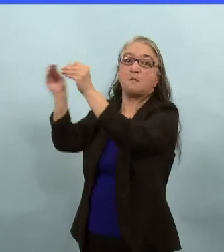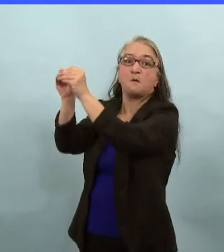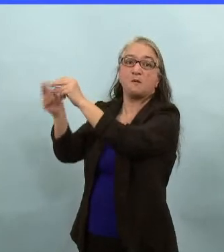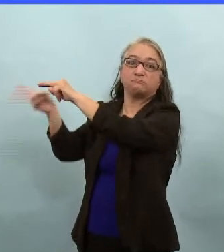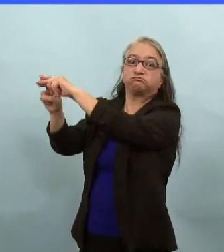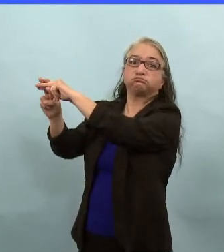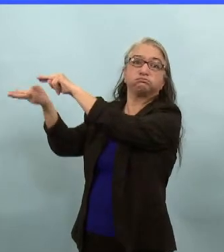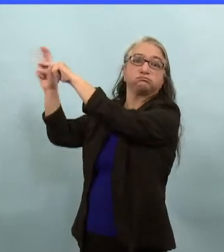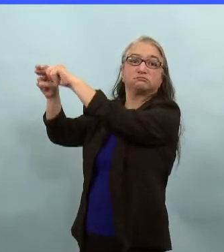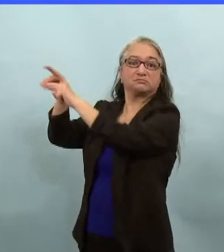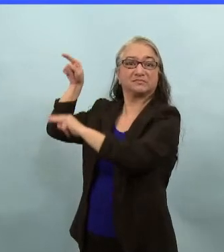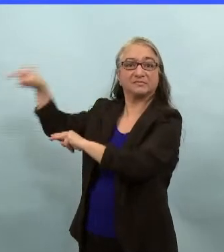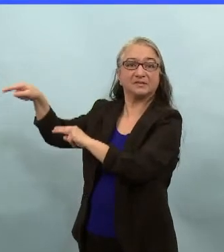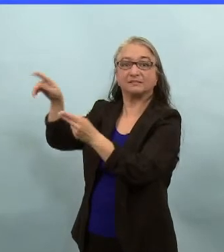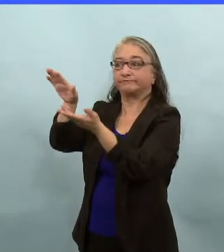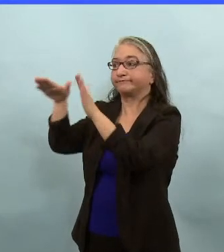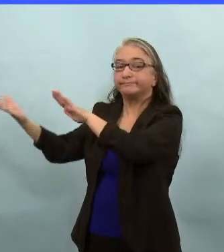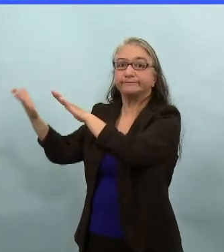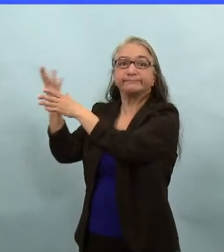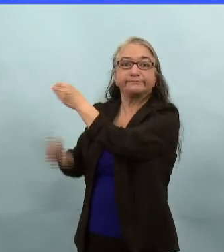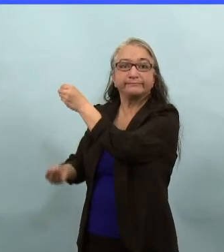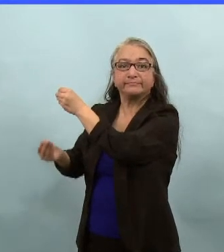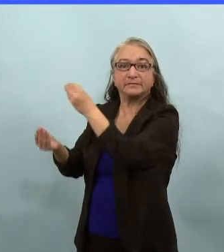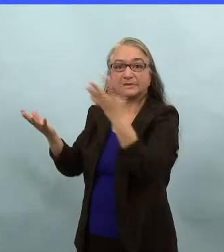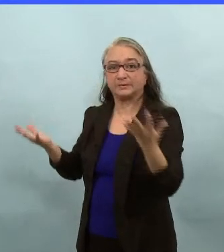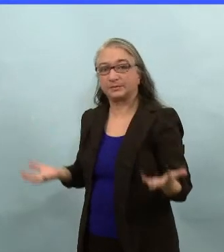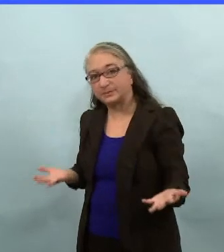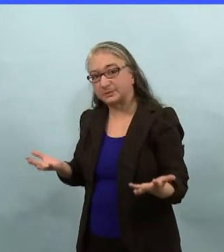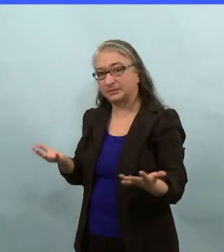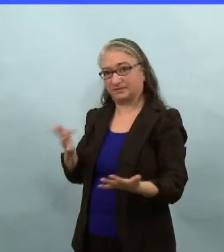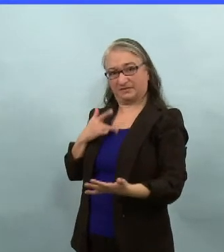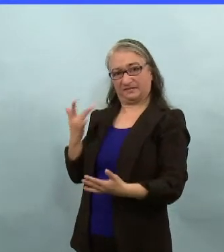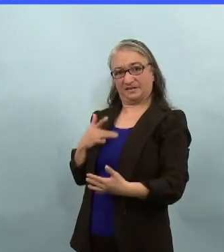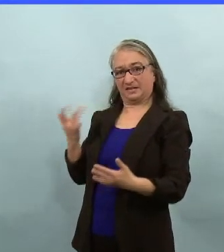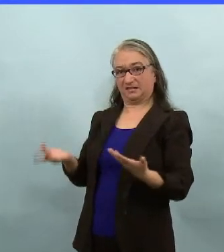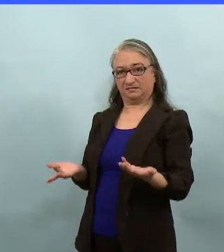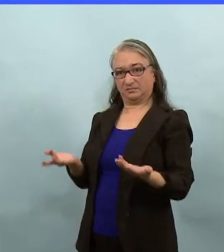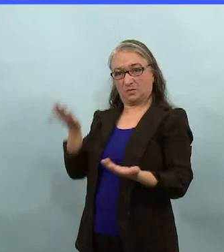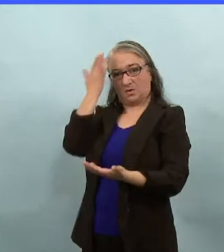is this balance not focusing more on things like giving out rapid tests and the rest of those k